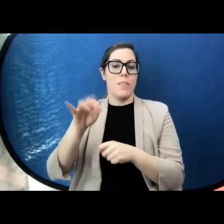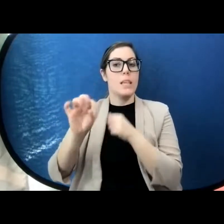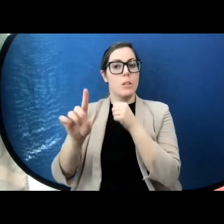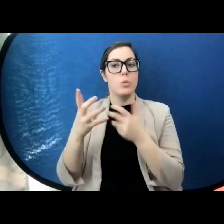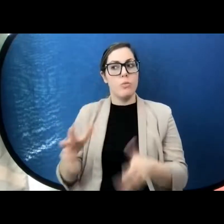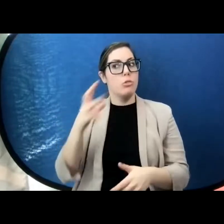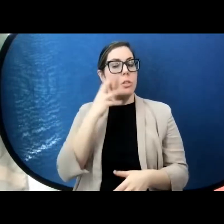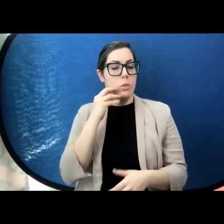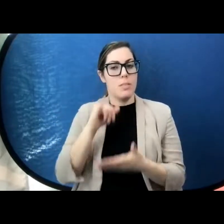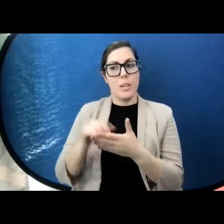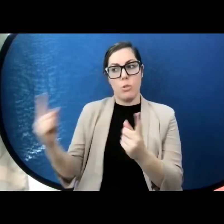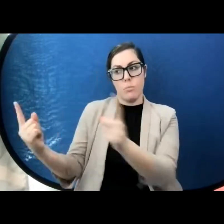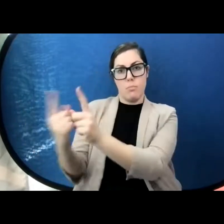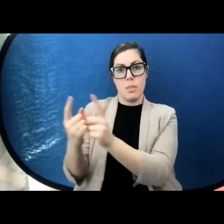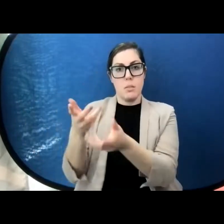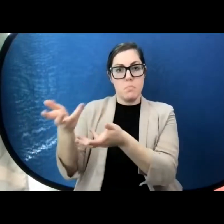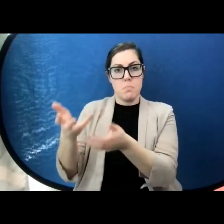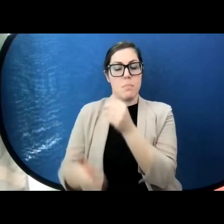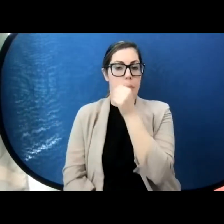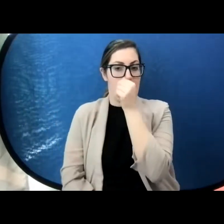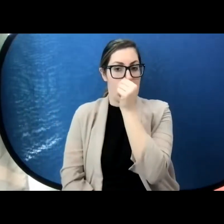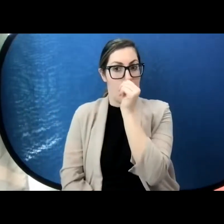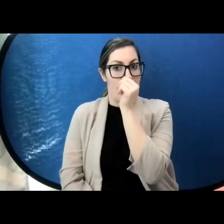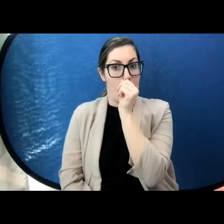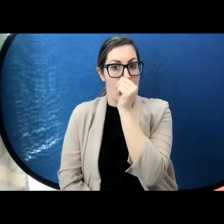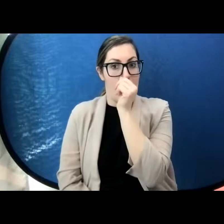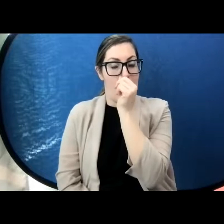and you can meet with them and trade notes. >> MONICA MALHOTRA: Yeah, this is Monica.